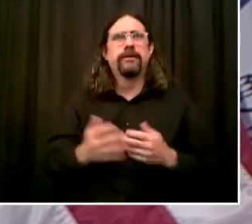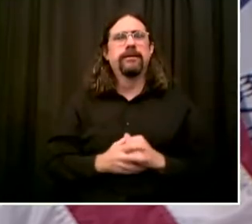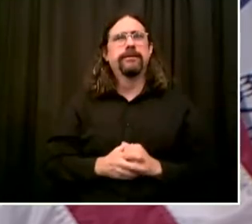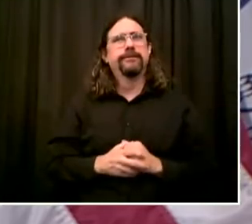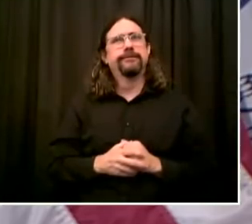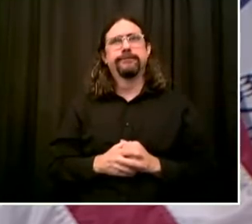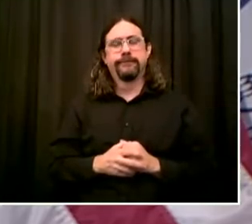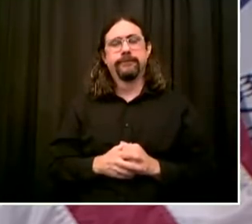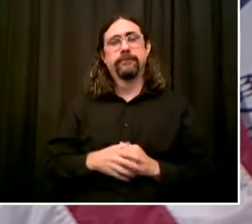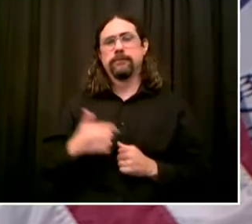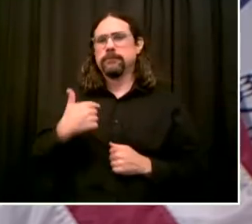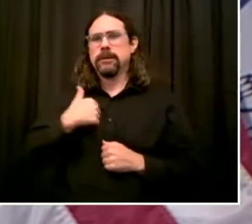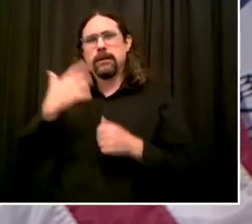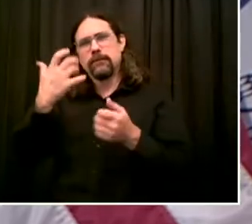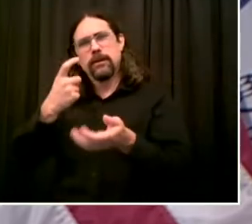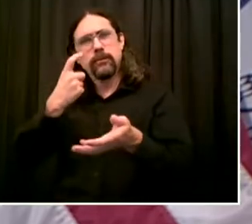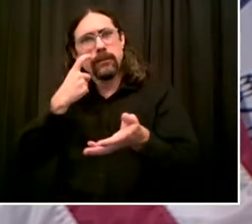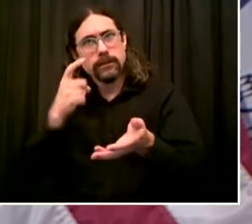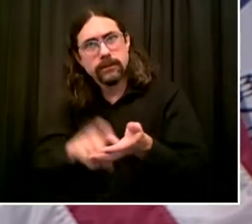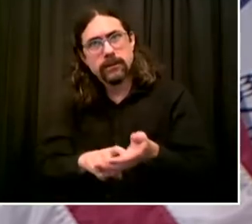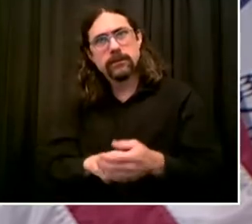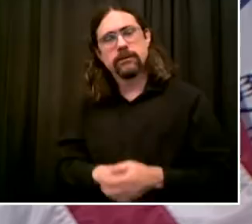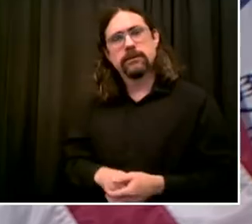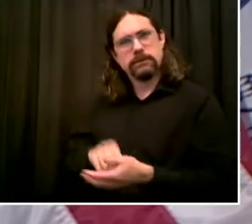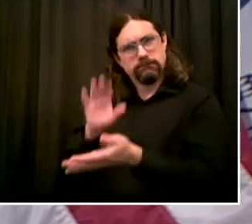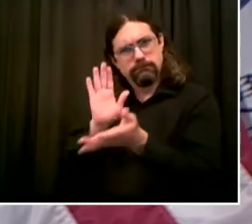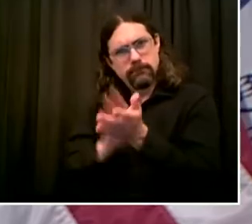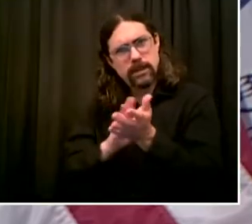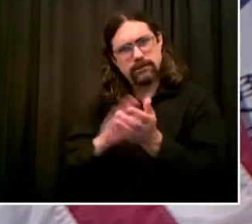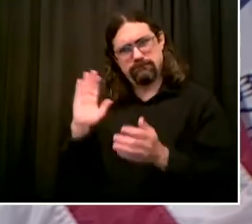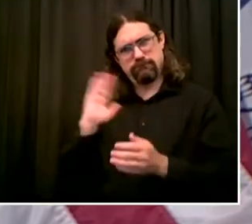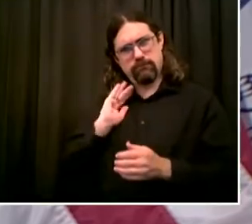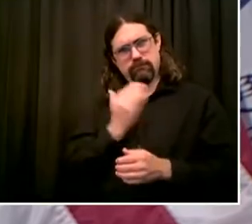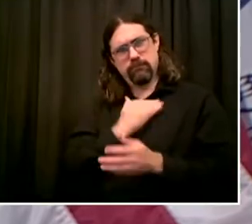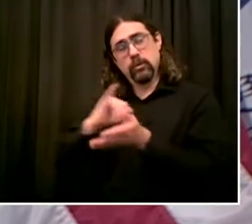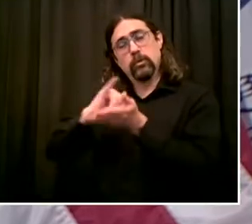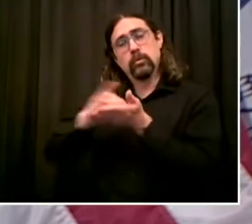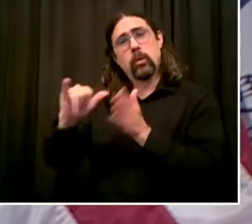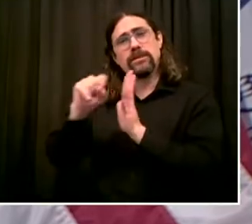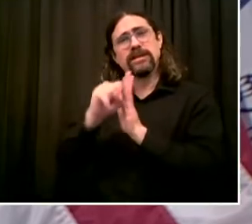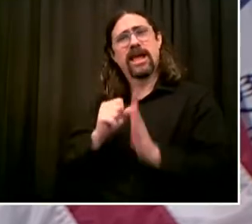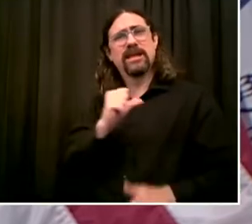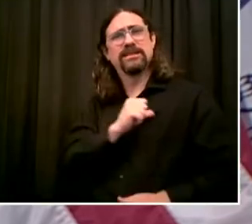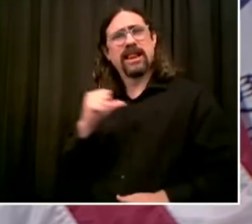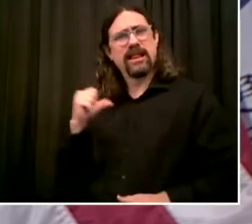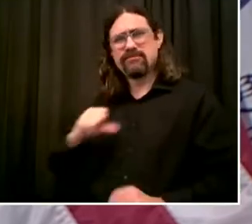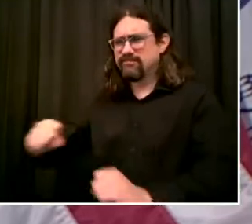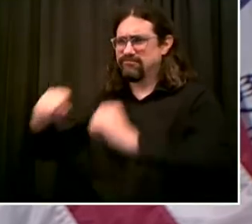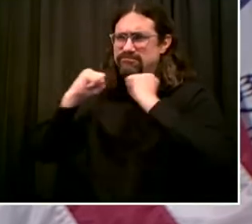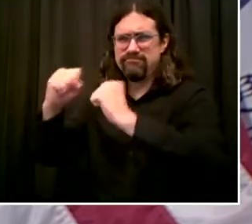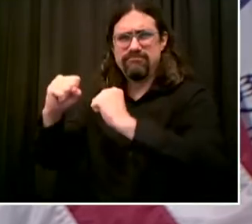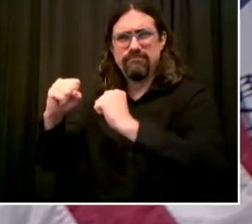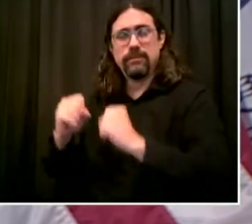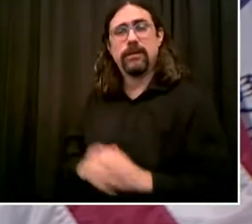AND DISAPPOINTED AND I THINK THE SENATE THOUGHT IT WAS RIGHT